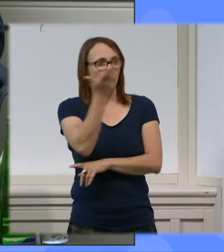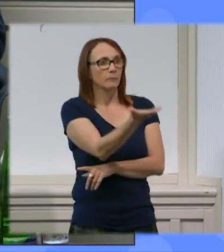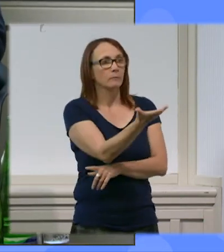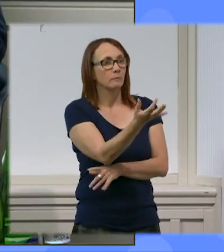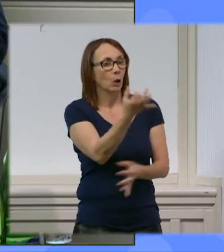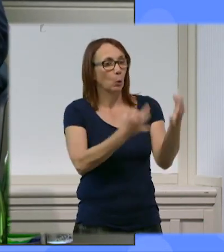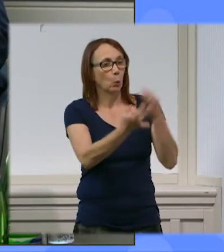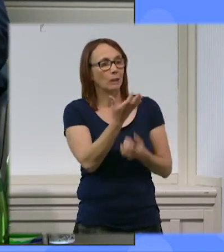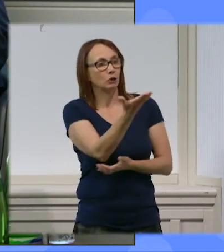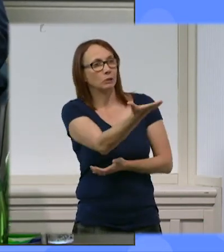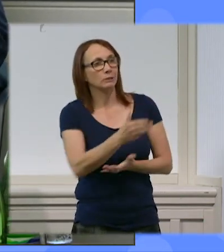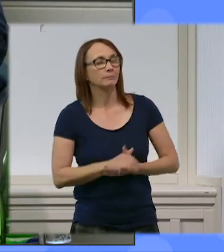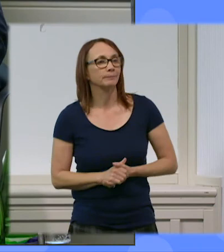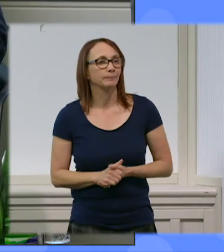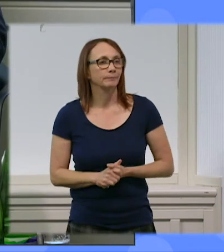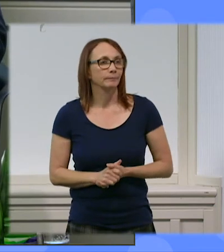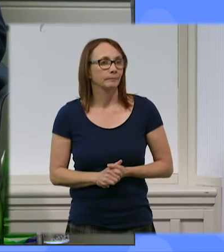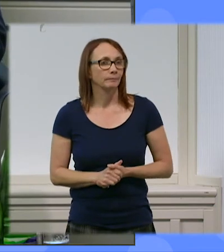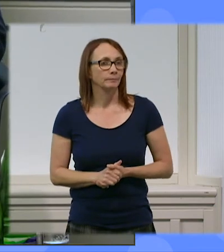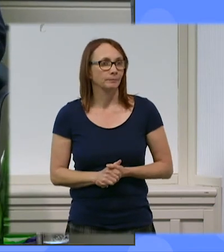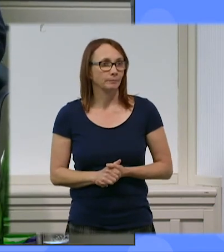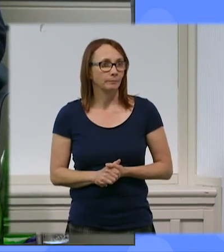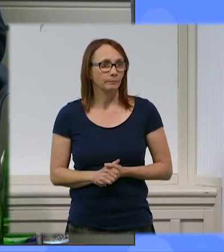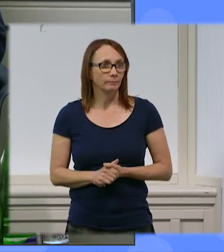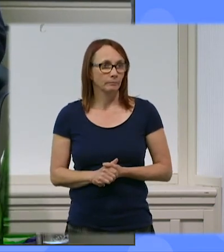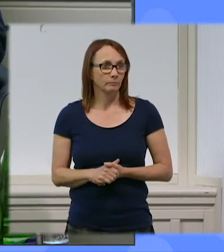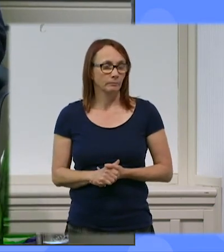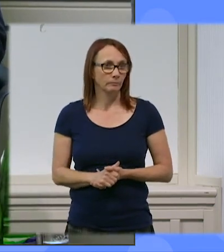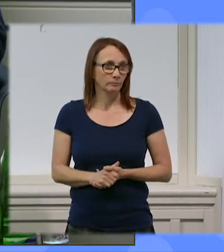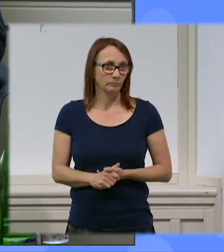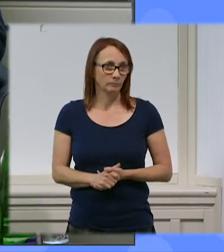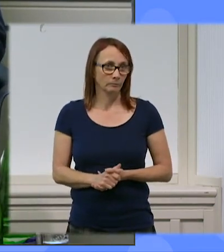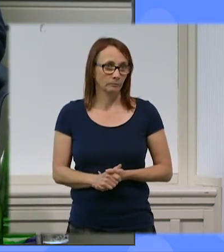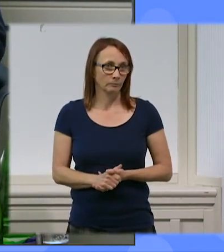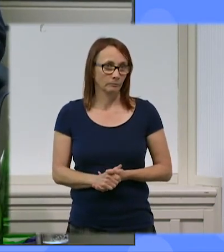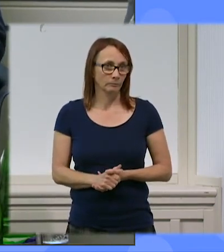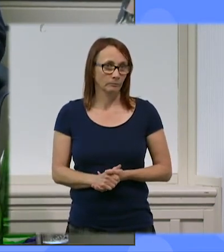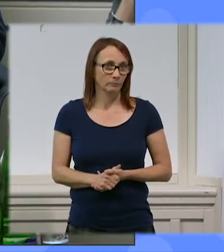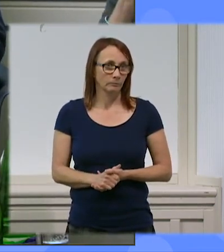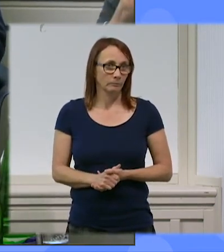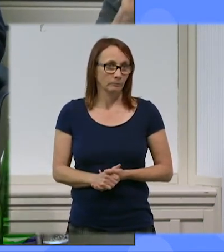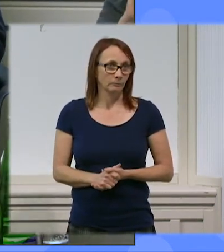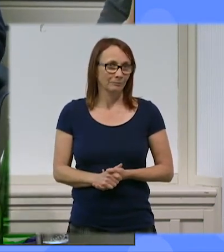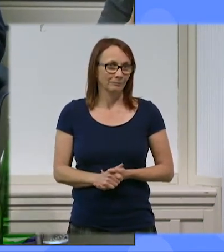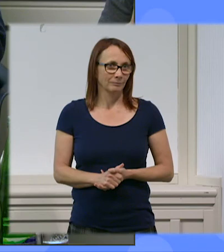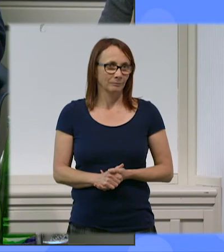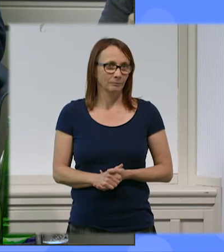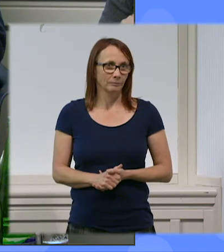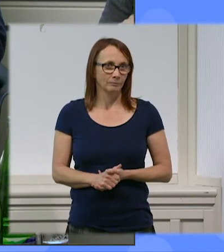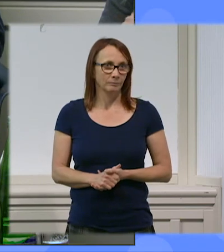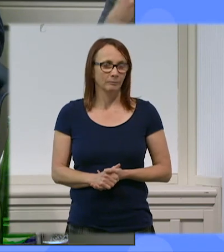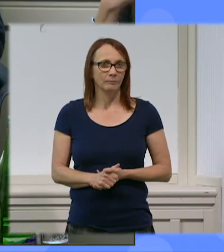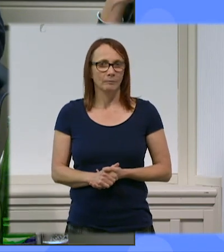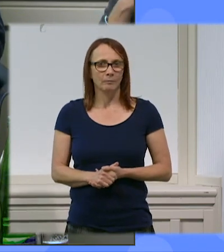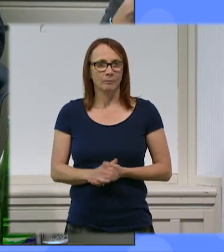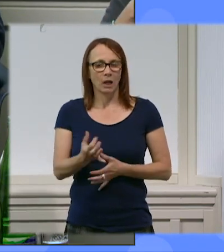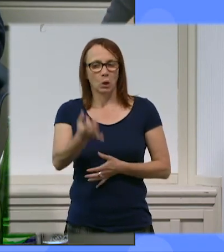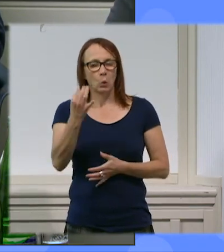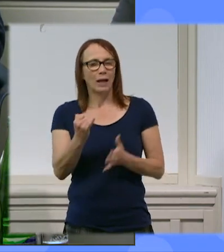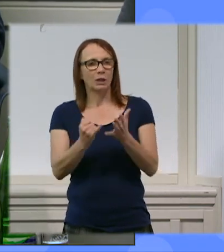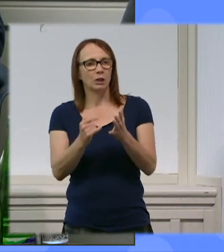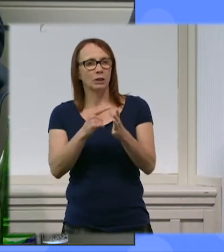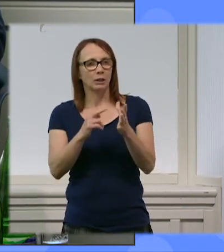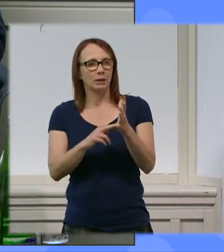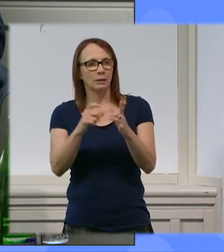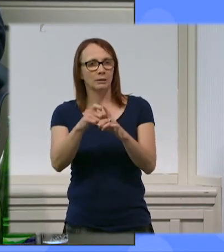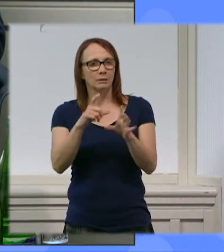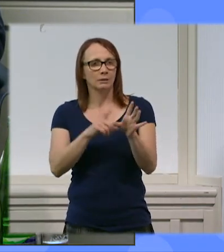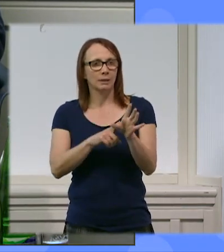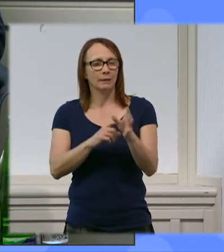then I'll come into the middle so I think there's one hand to 20 sundean you